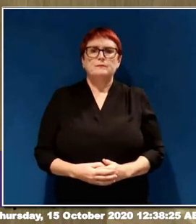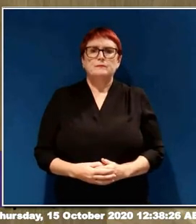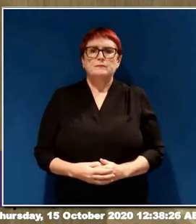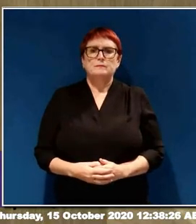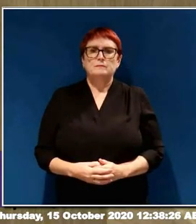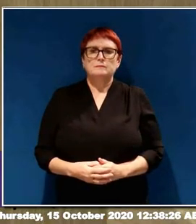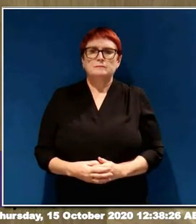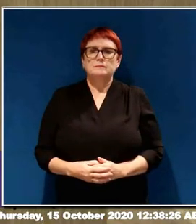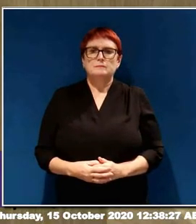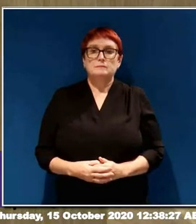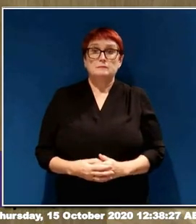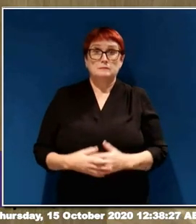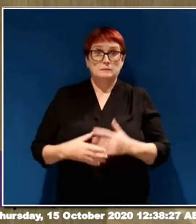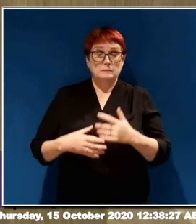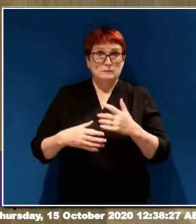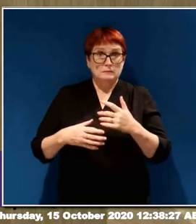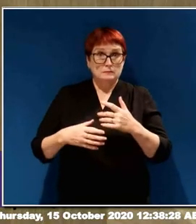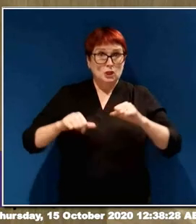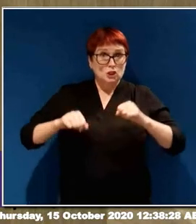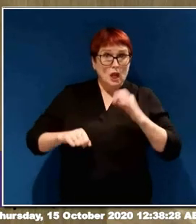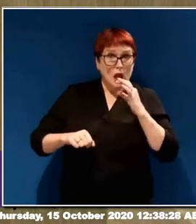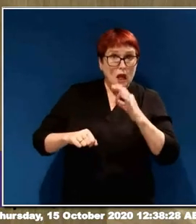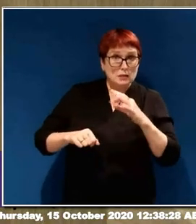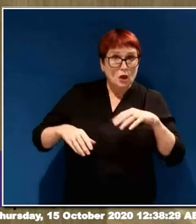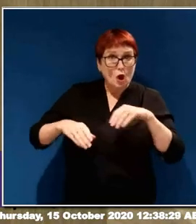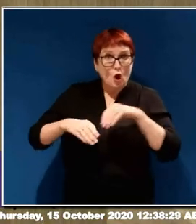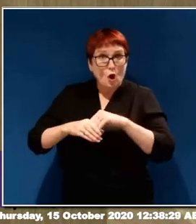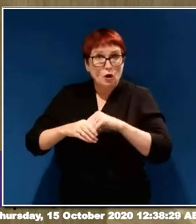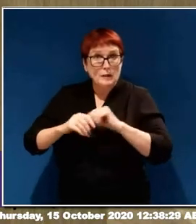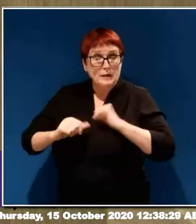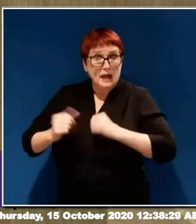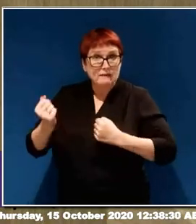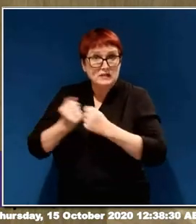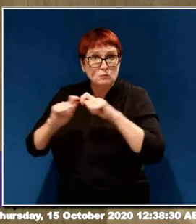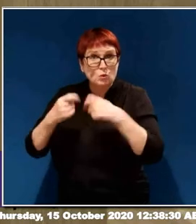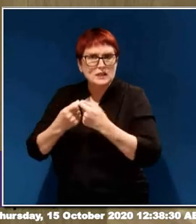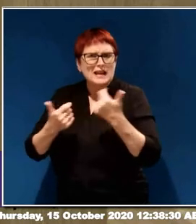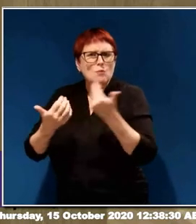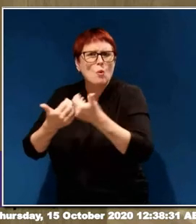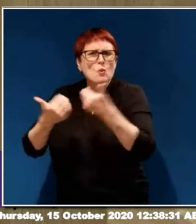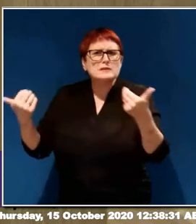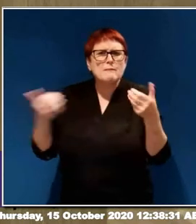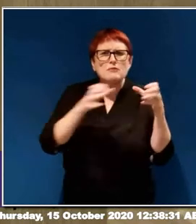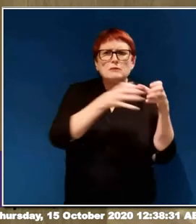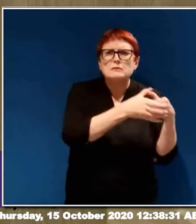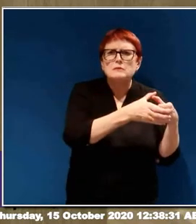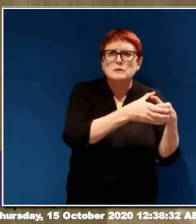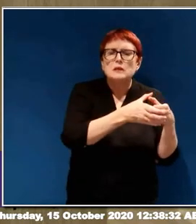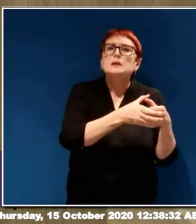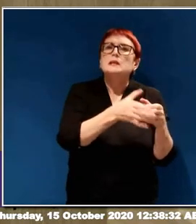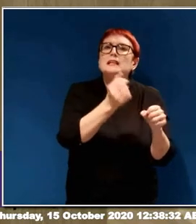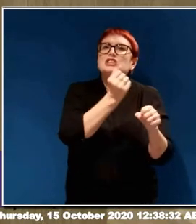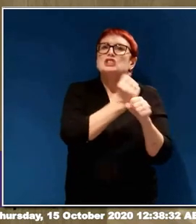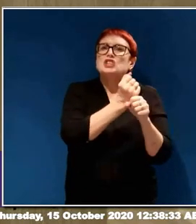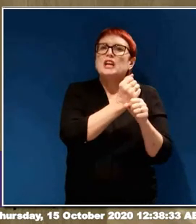Are they part of the behavioural support team or are they separate? They're separate to the behaviour support services.